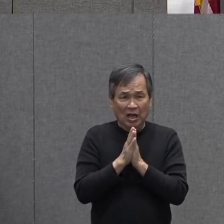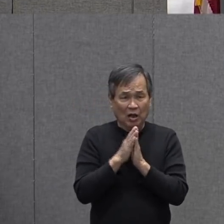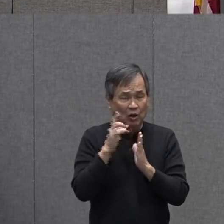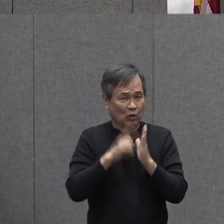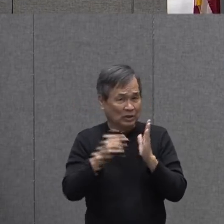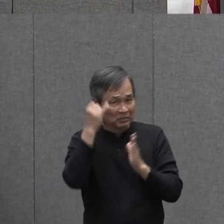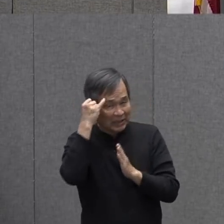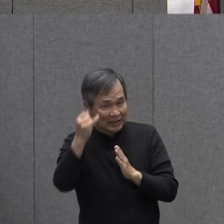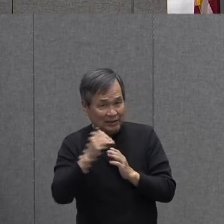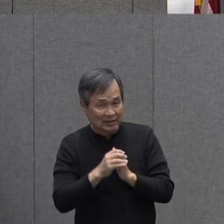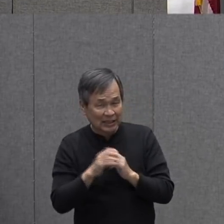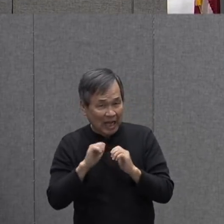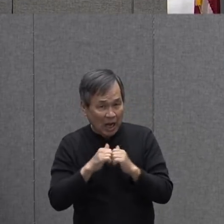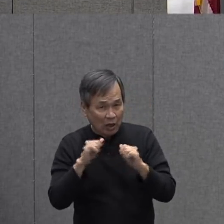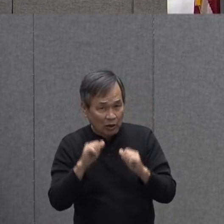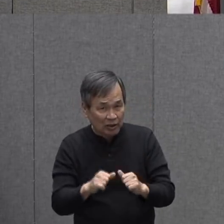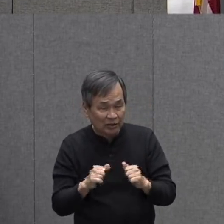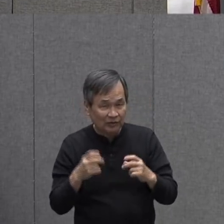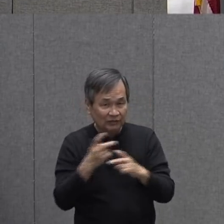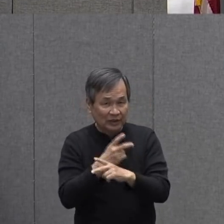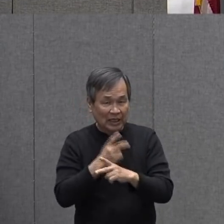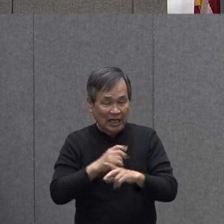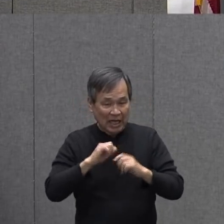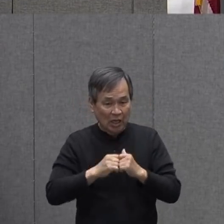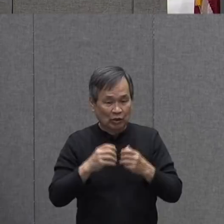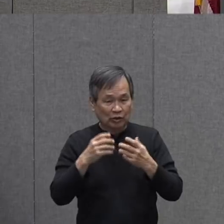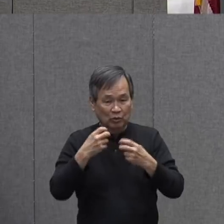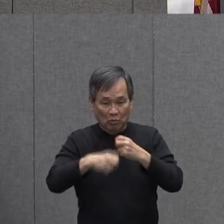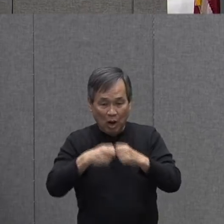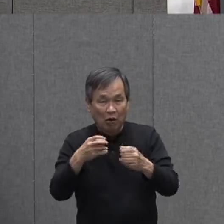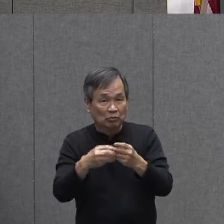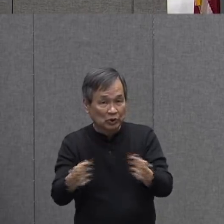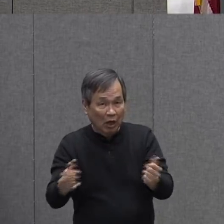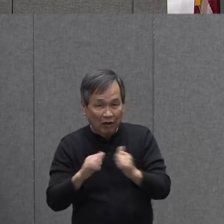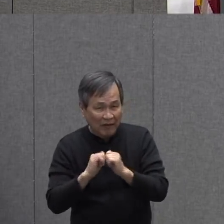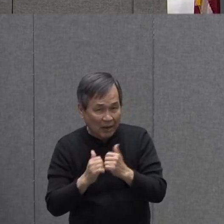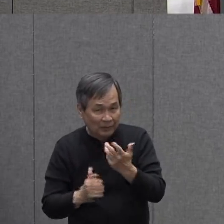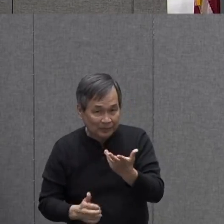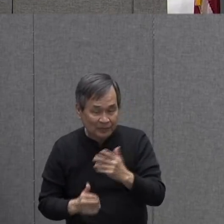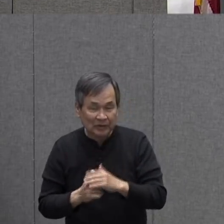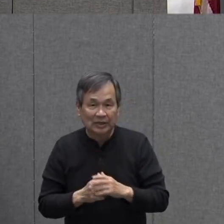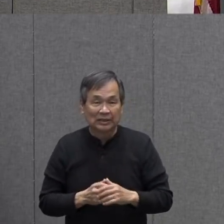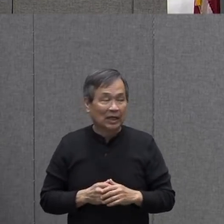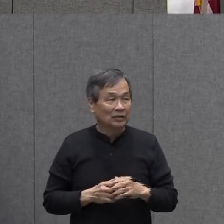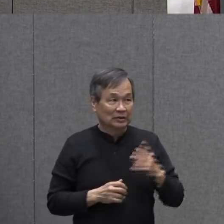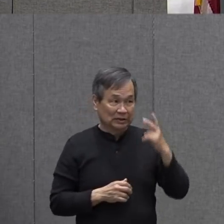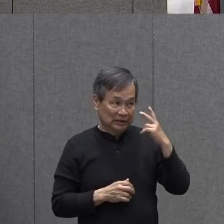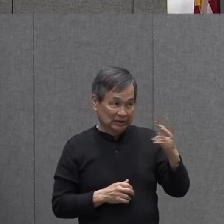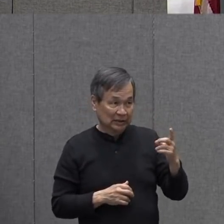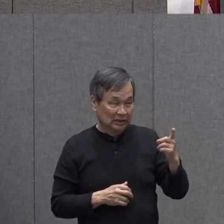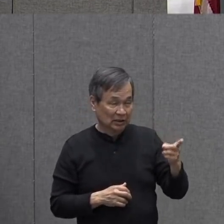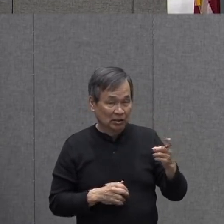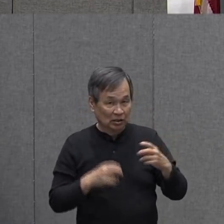we can use to help us solve a problem? Reminder that this problem is up on the website,